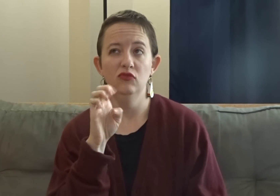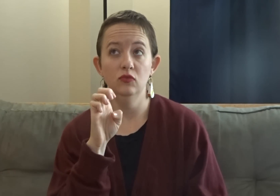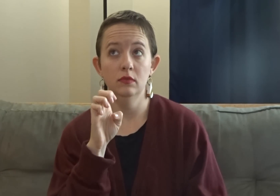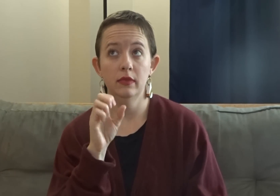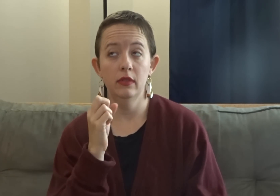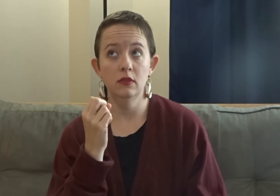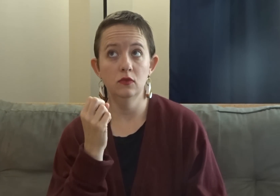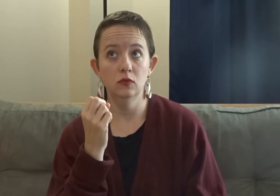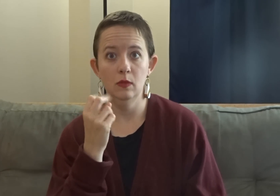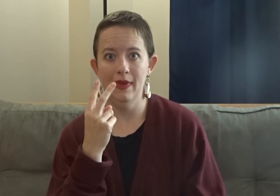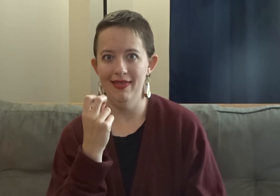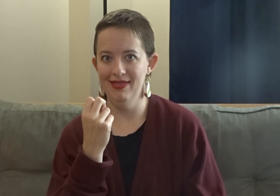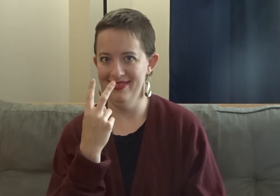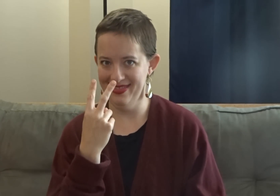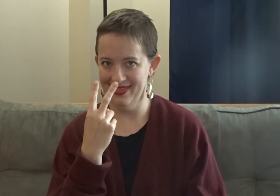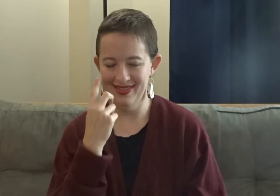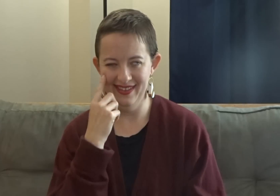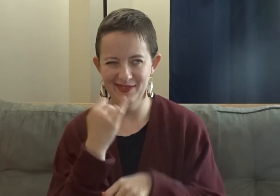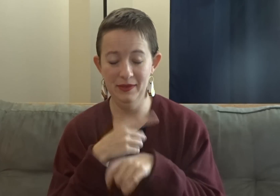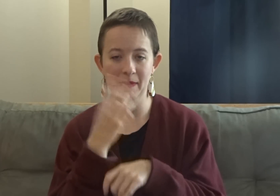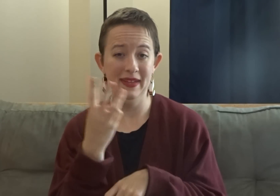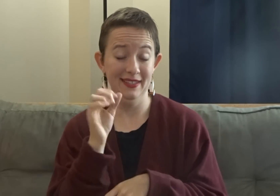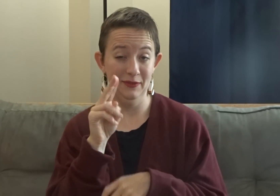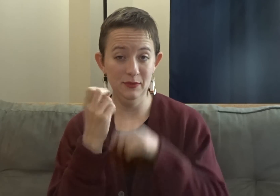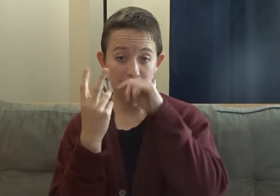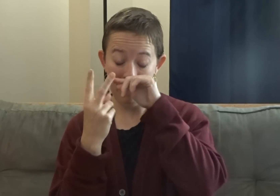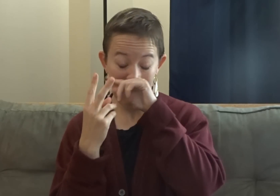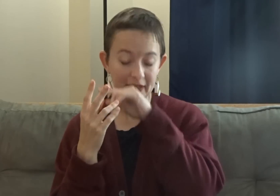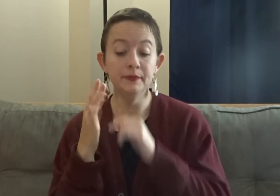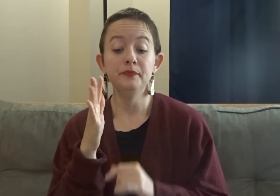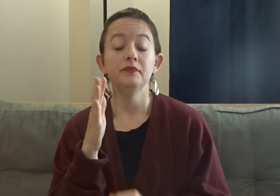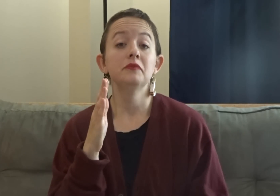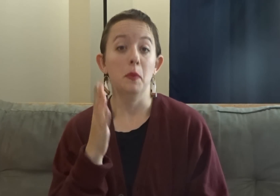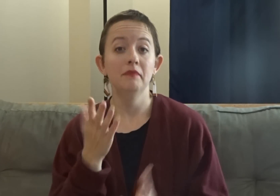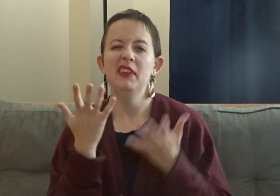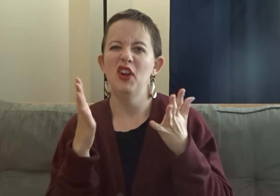today is June the 12th. I think. It's Wednesday, June 12th.